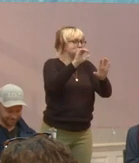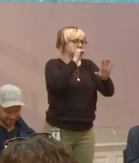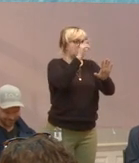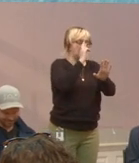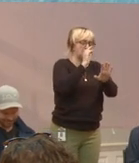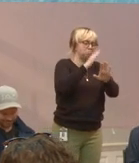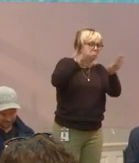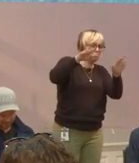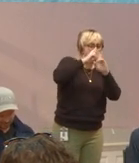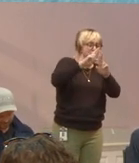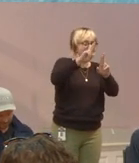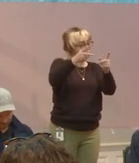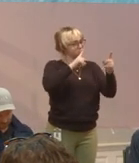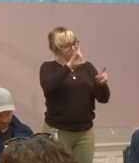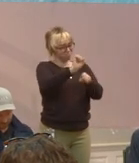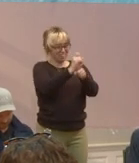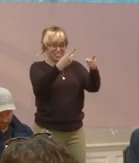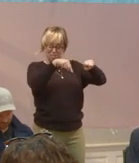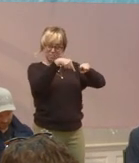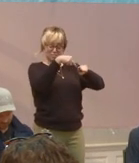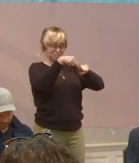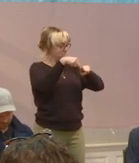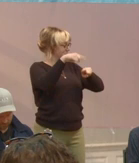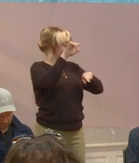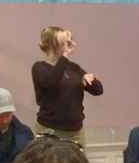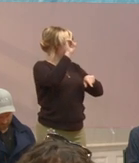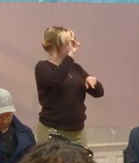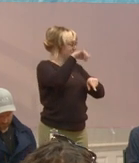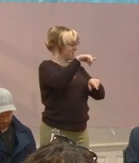that's what's happening with the customization. So I think